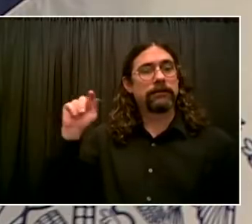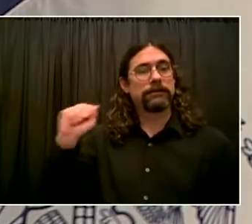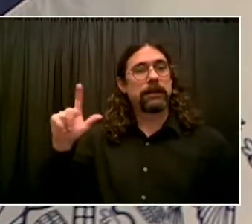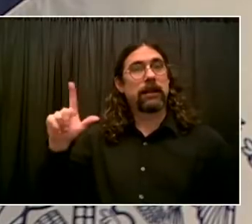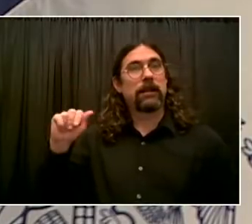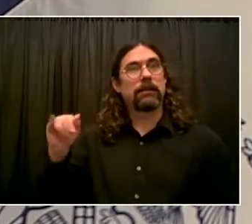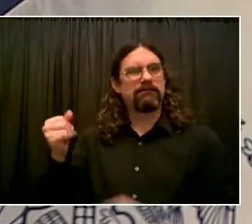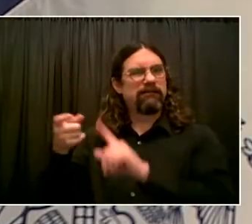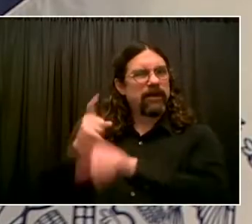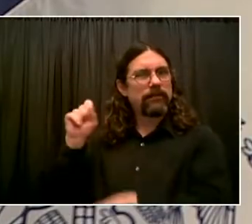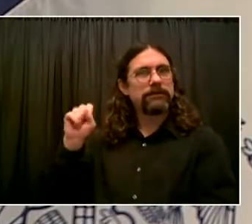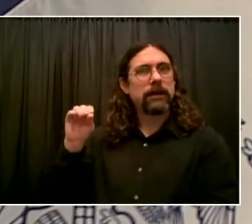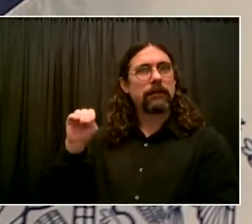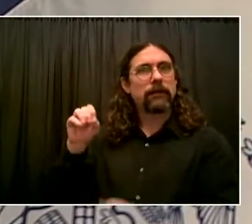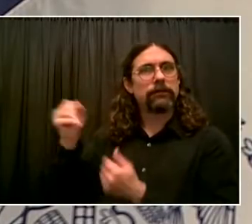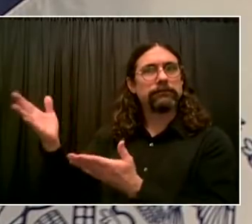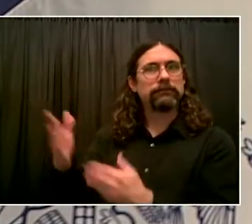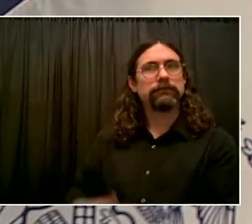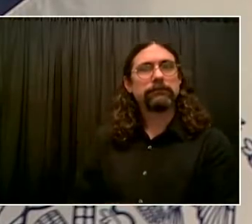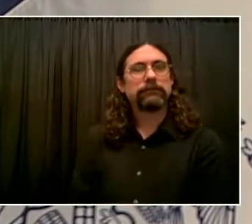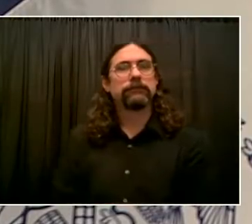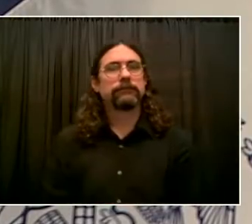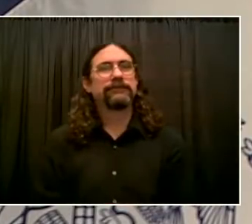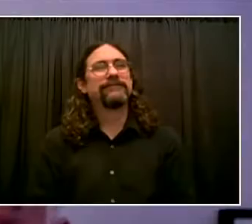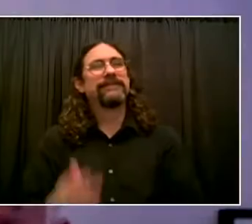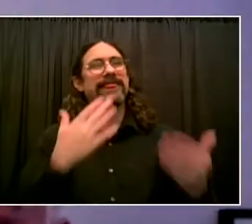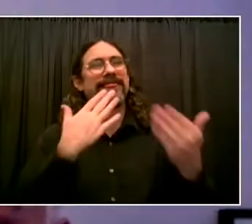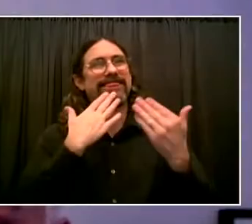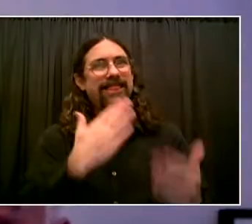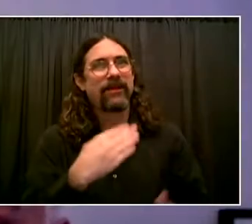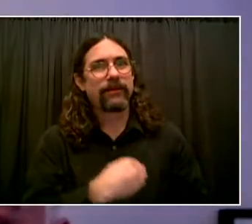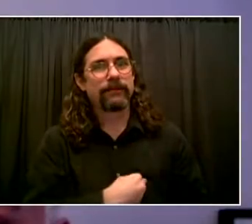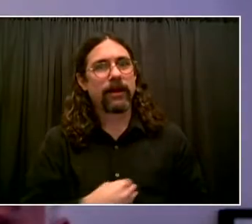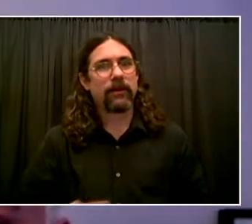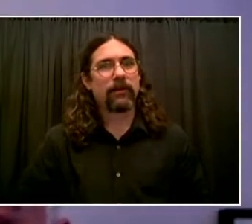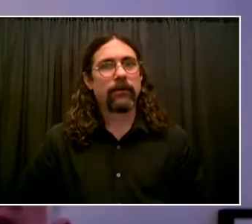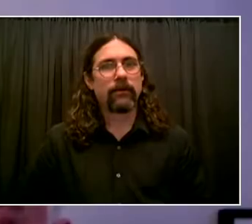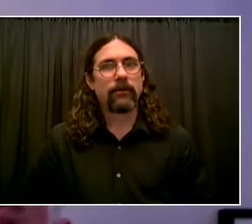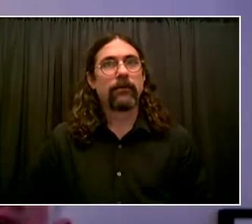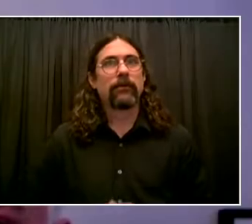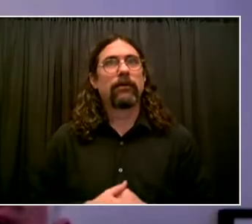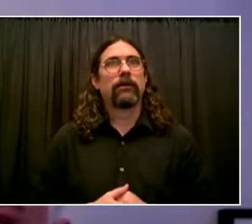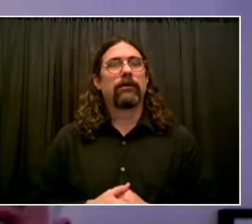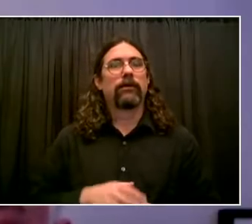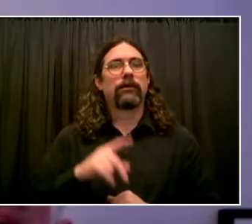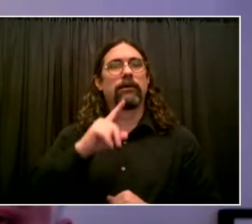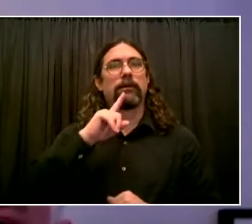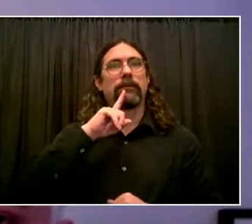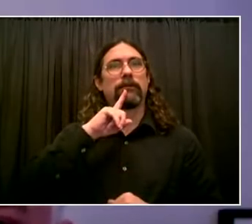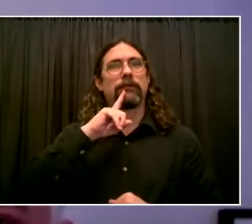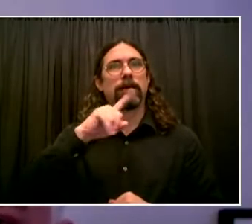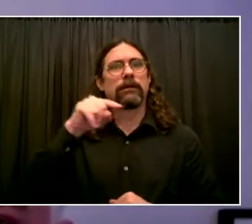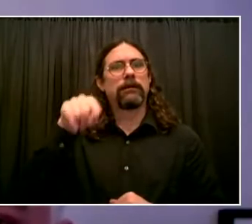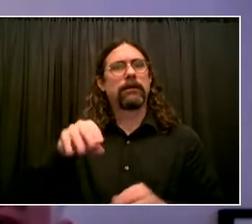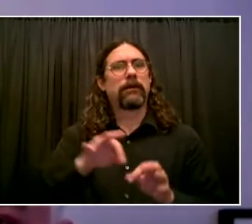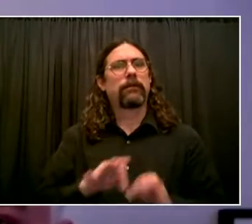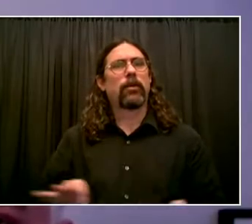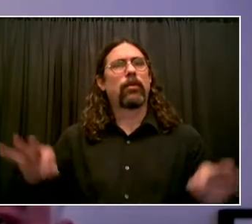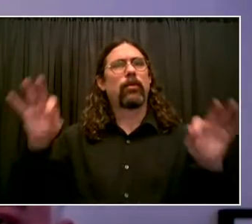DONE AMAZING WORK DURING THE PANDEMIC DTOOCR ARE AMON. THANK YOU,